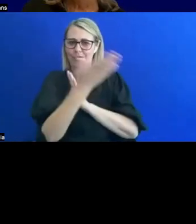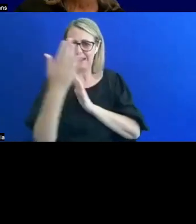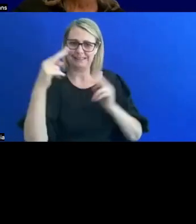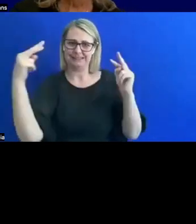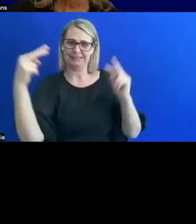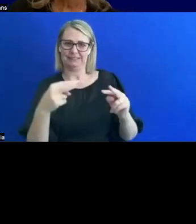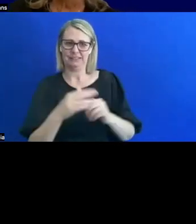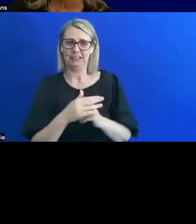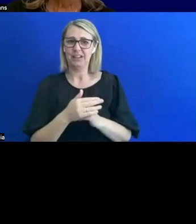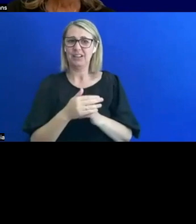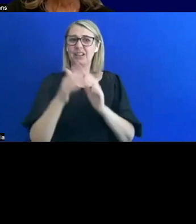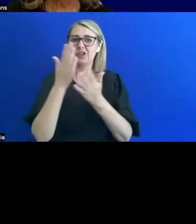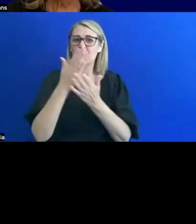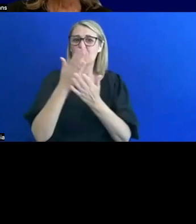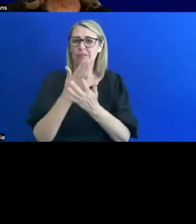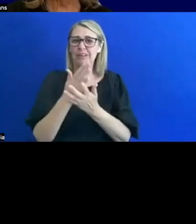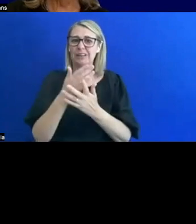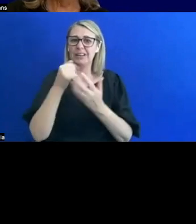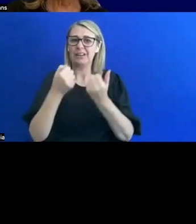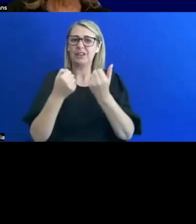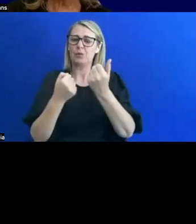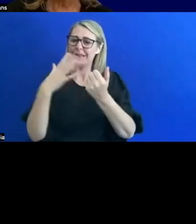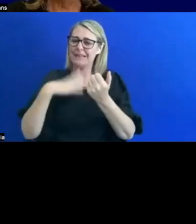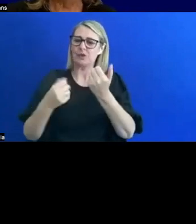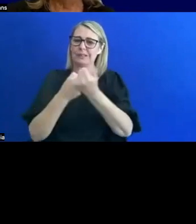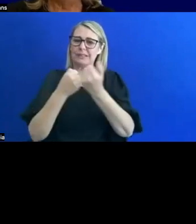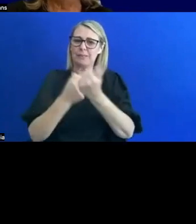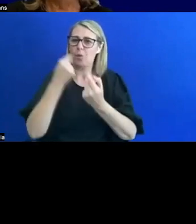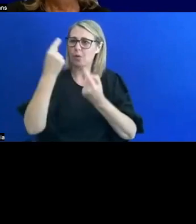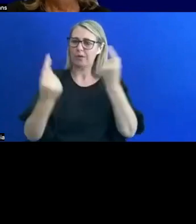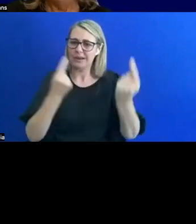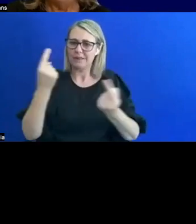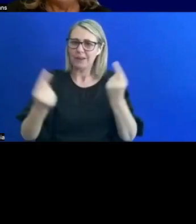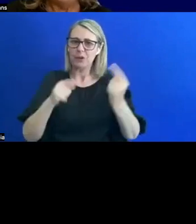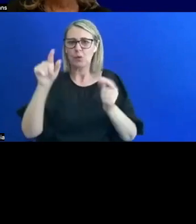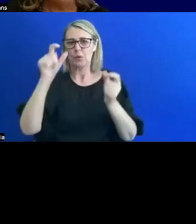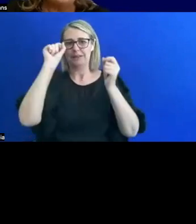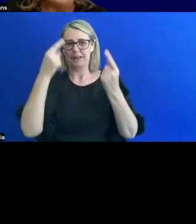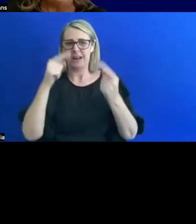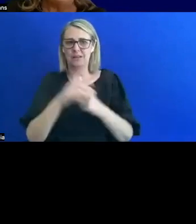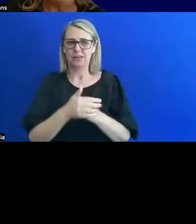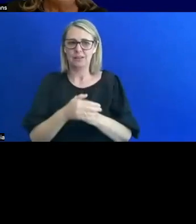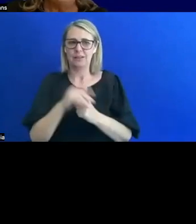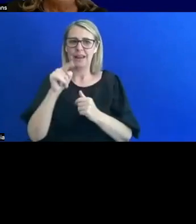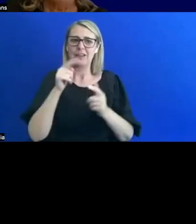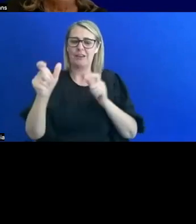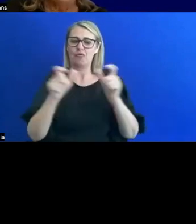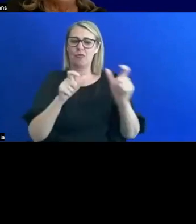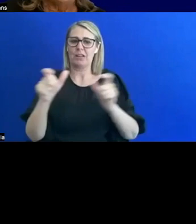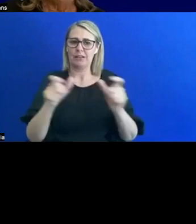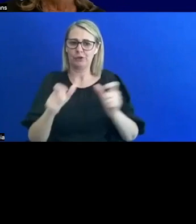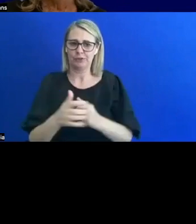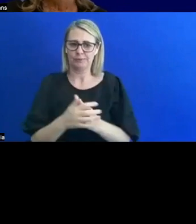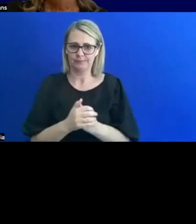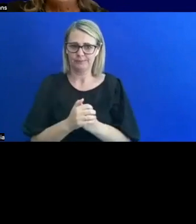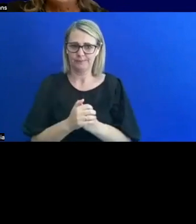when supporting an individual to understand their sensory inputs and regulation. The research has